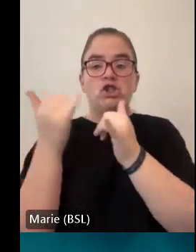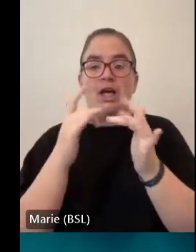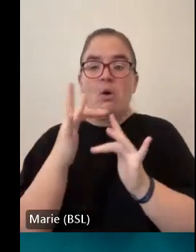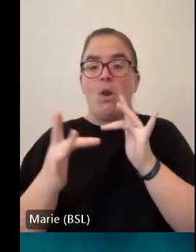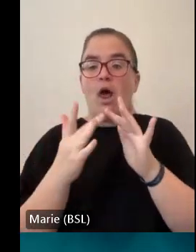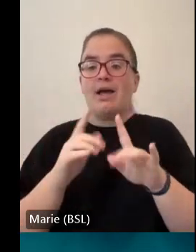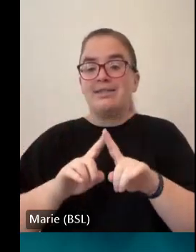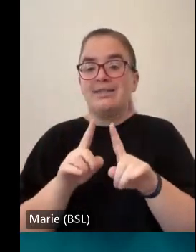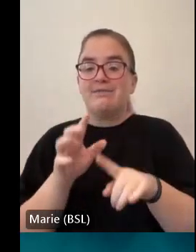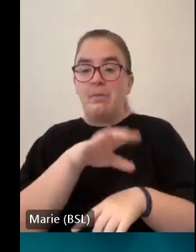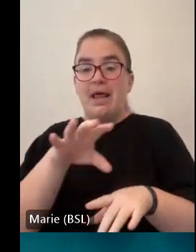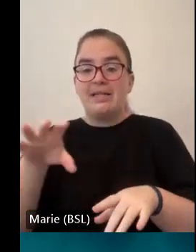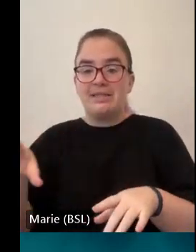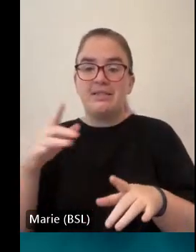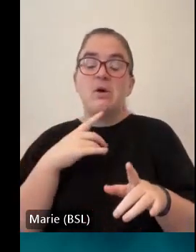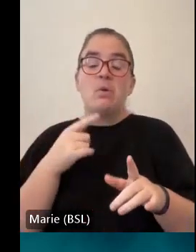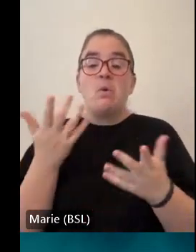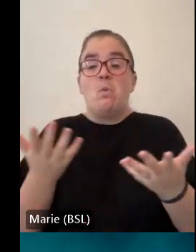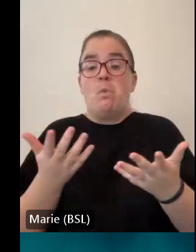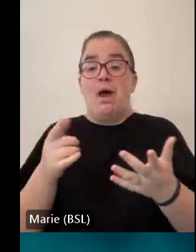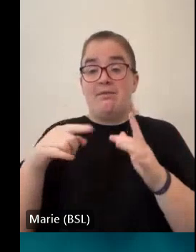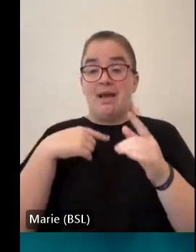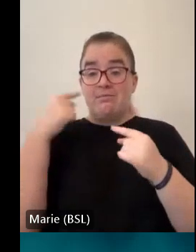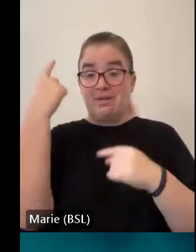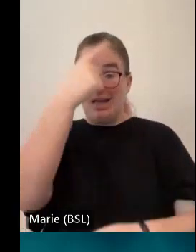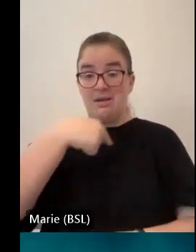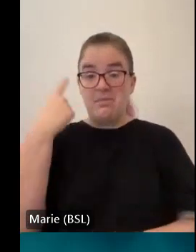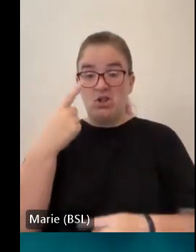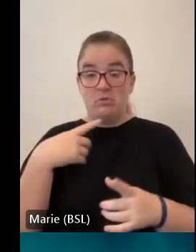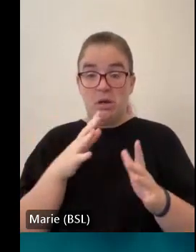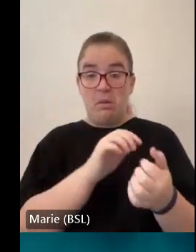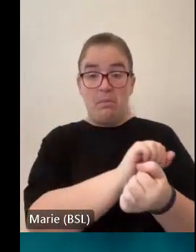And we've often seen that where an image is actually belongs to